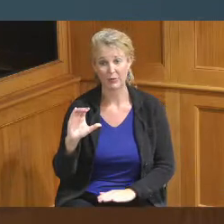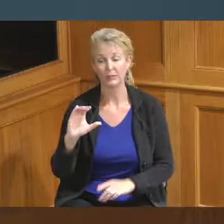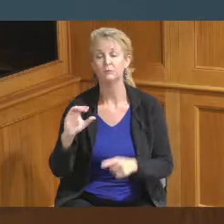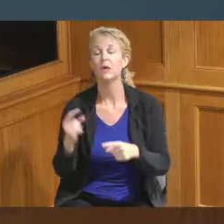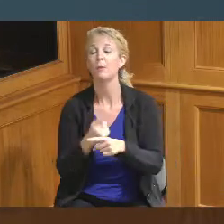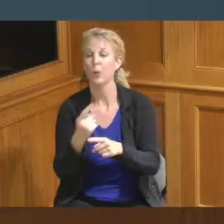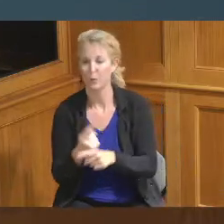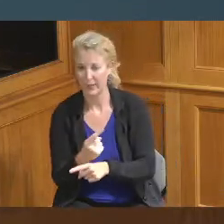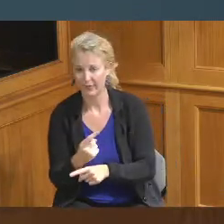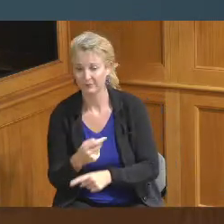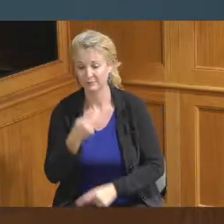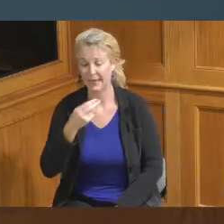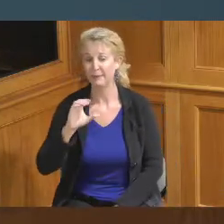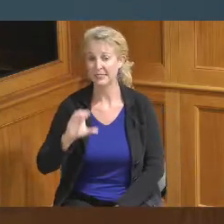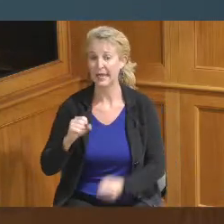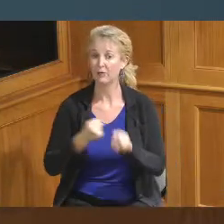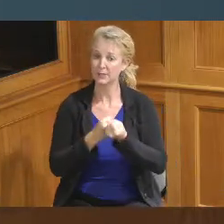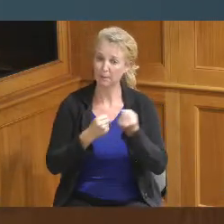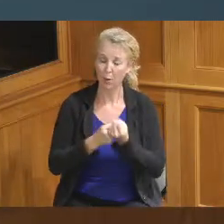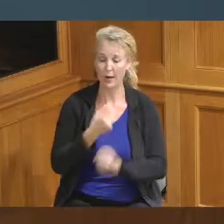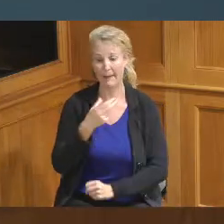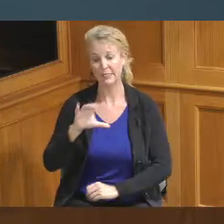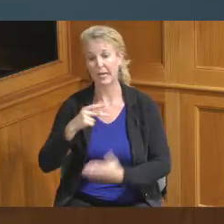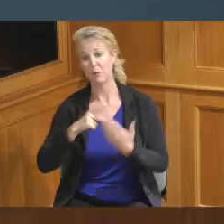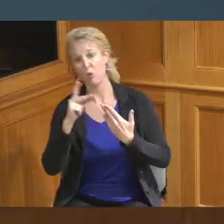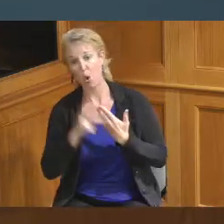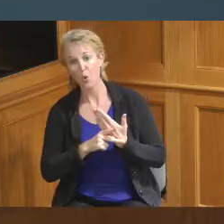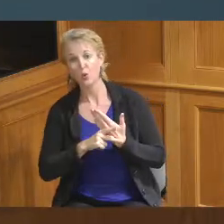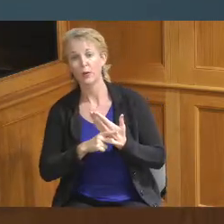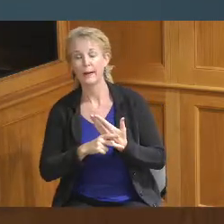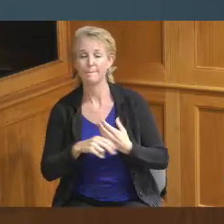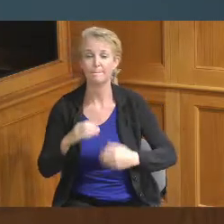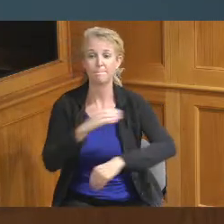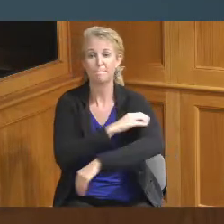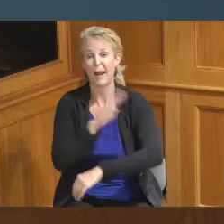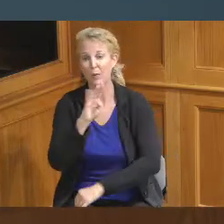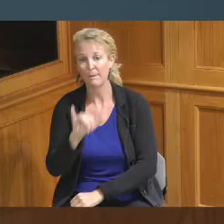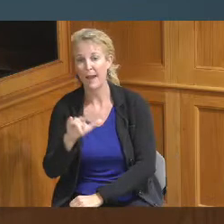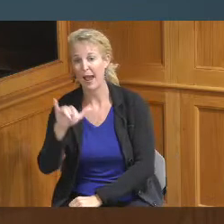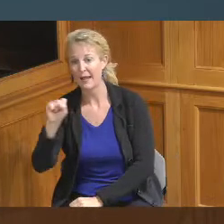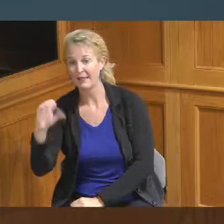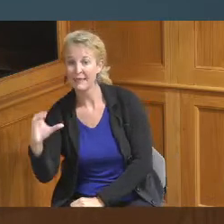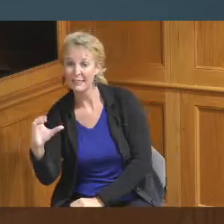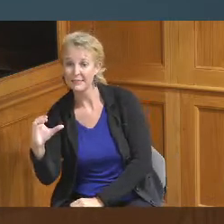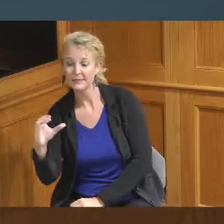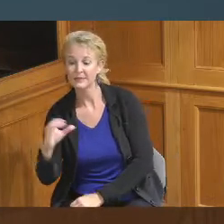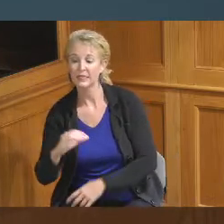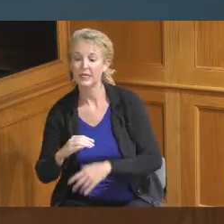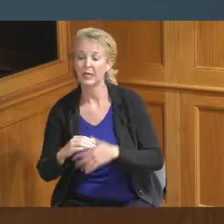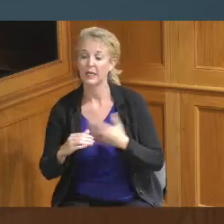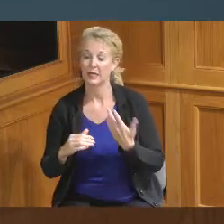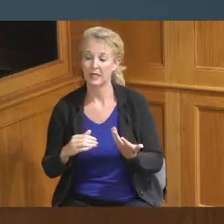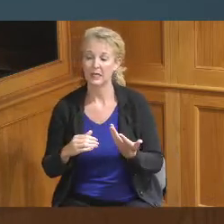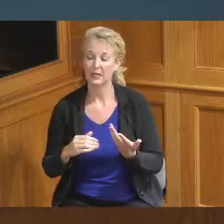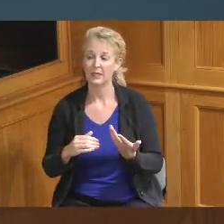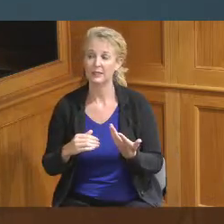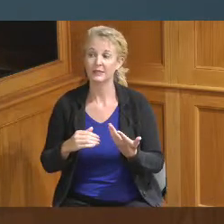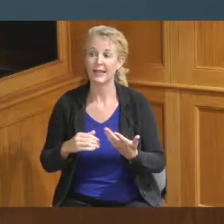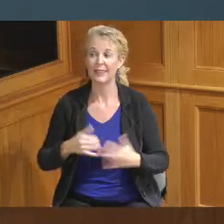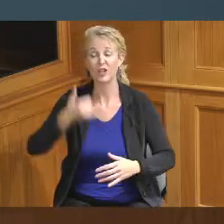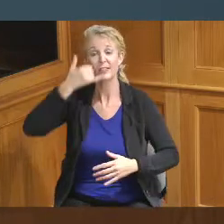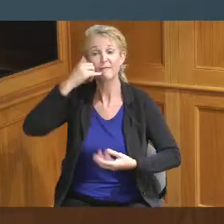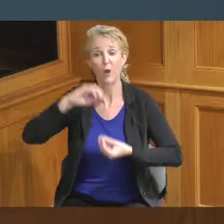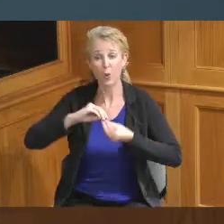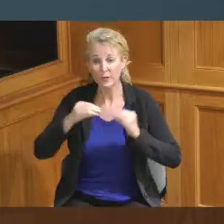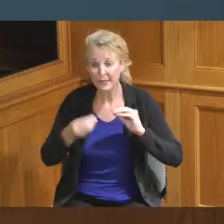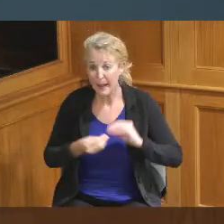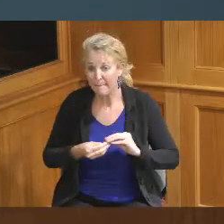as the Hamilton County program powered by LISC and that there is a phone number some type of